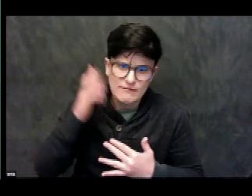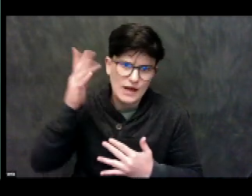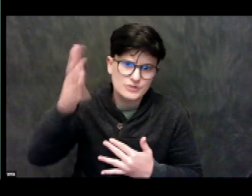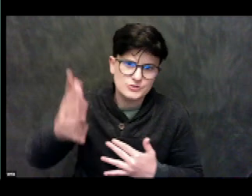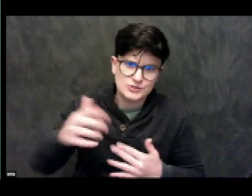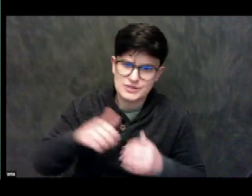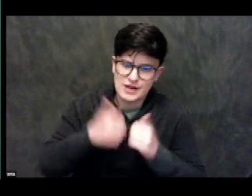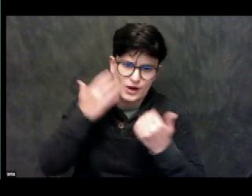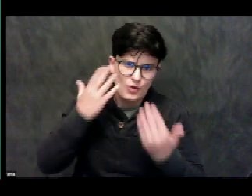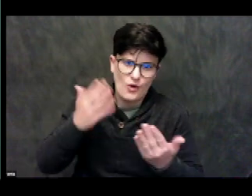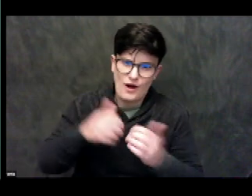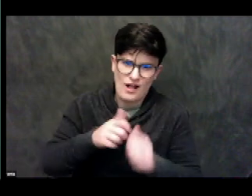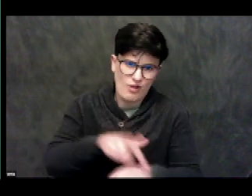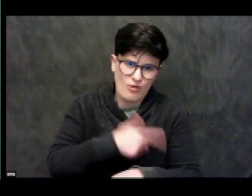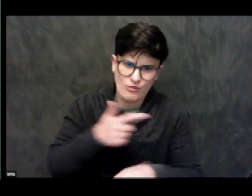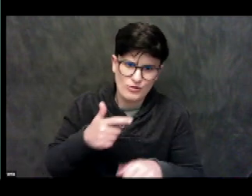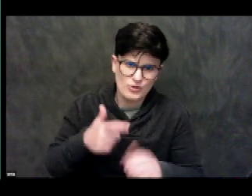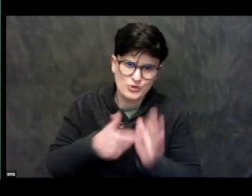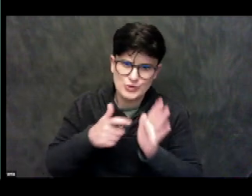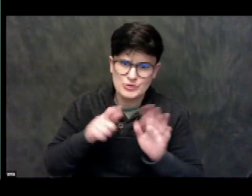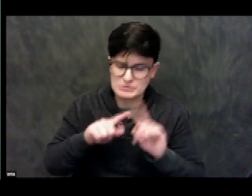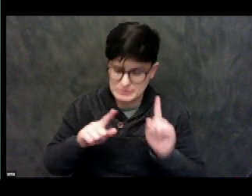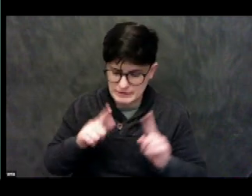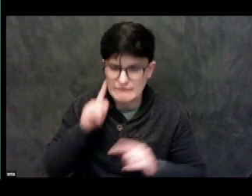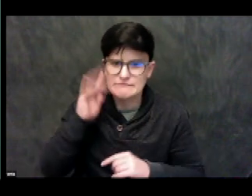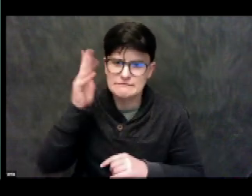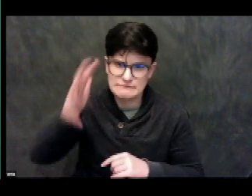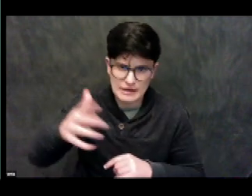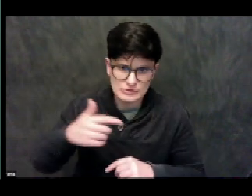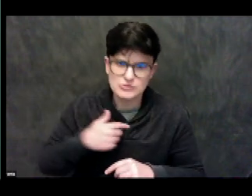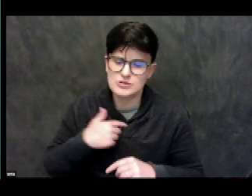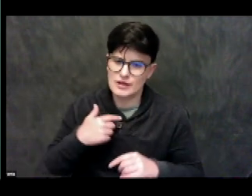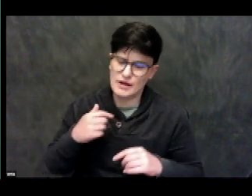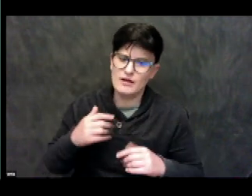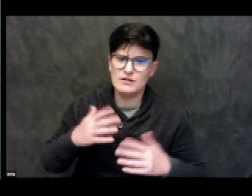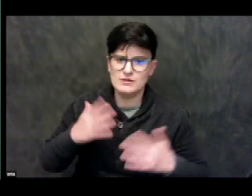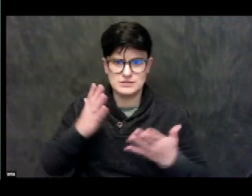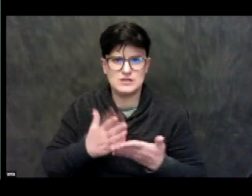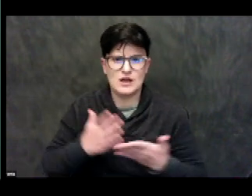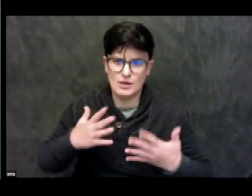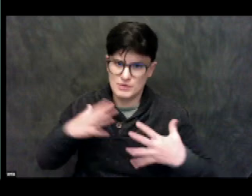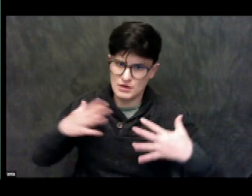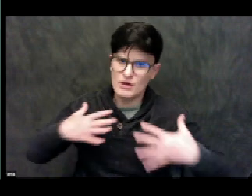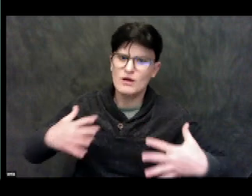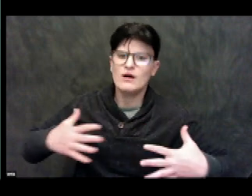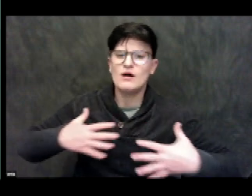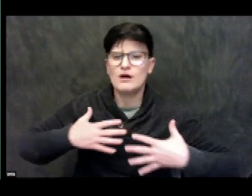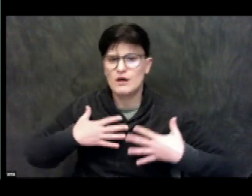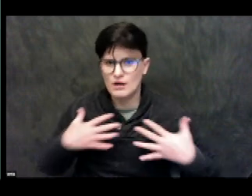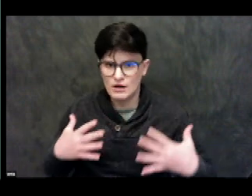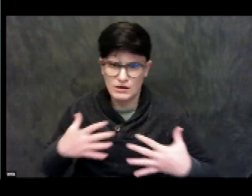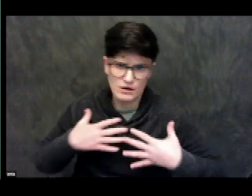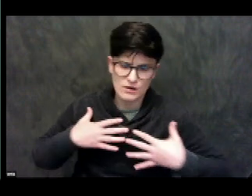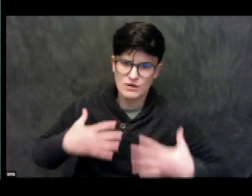but I eventually came out of it and all was good. They have no idea still,